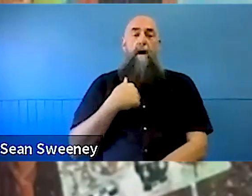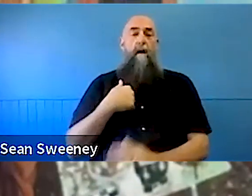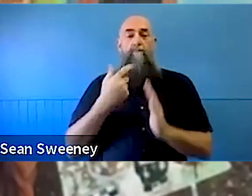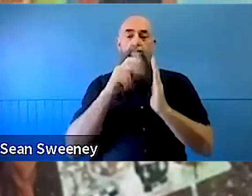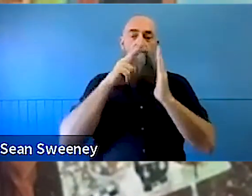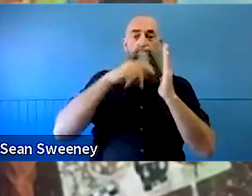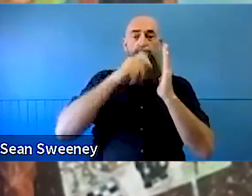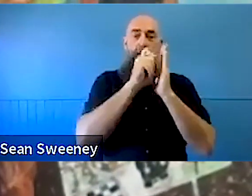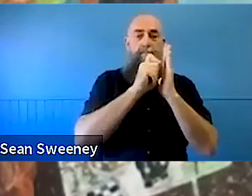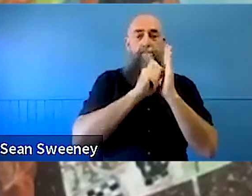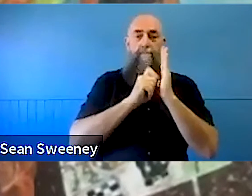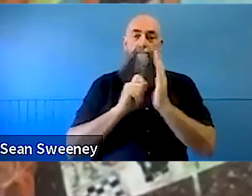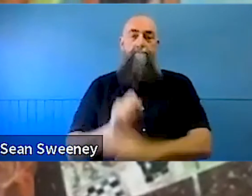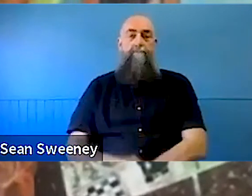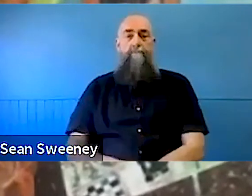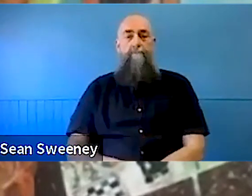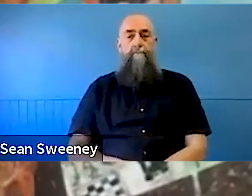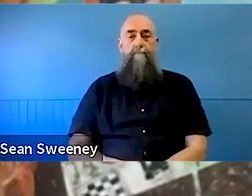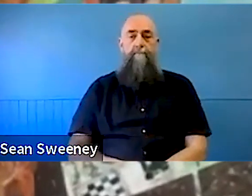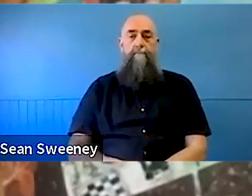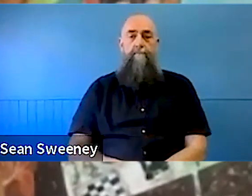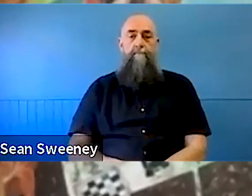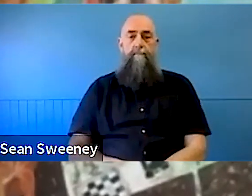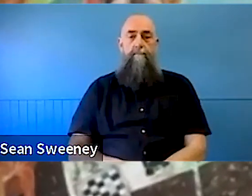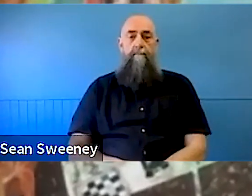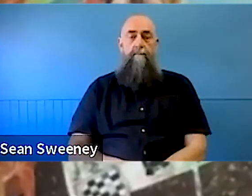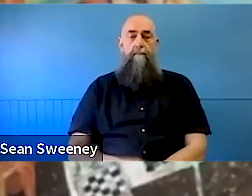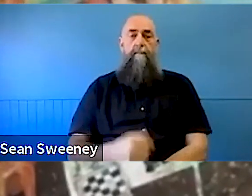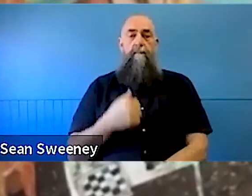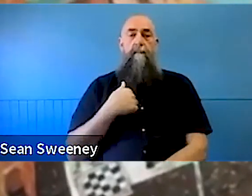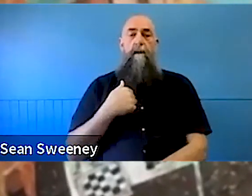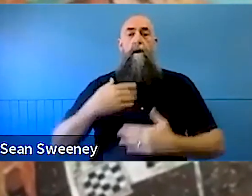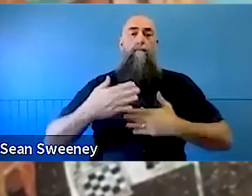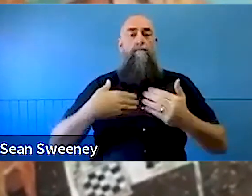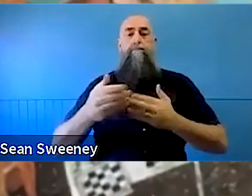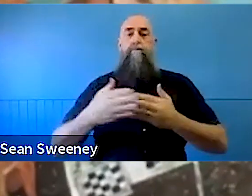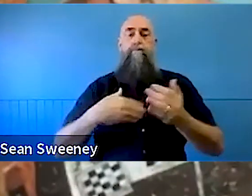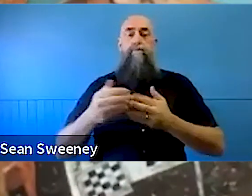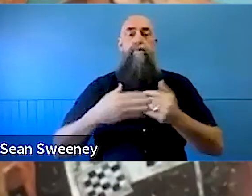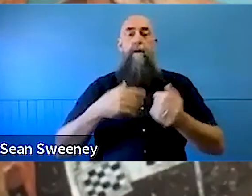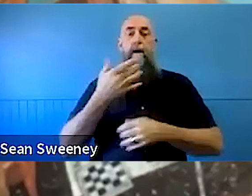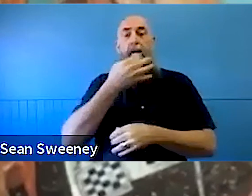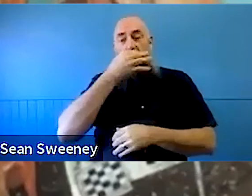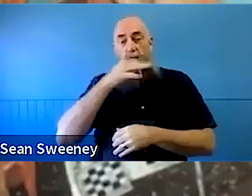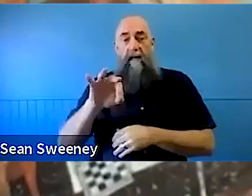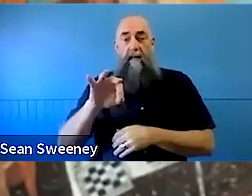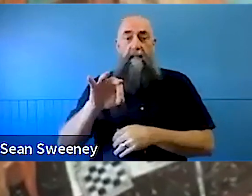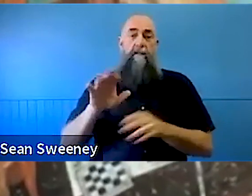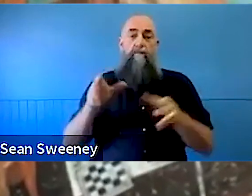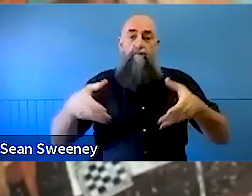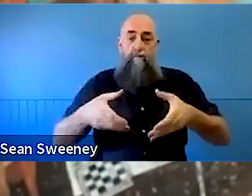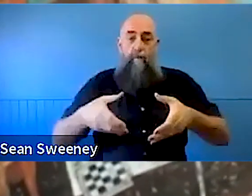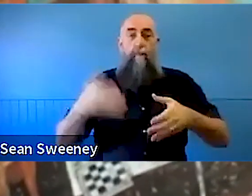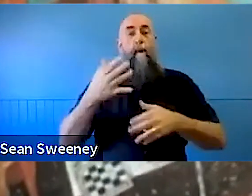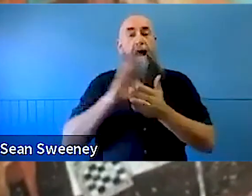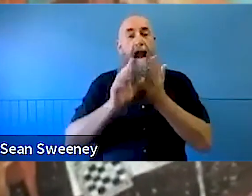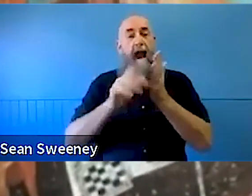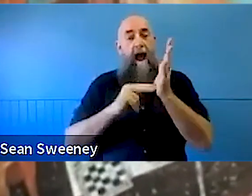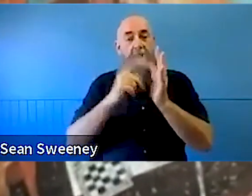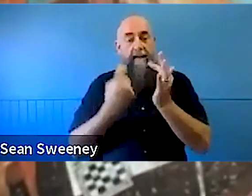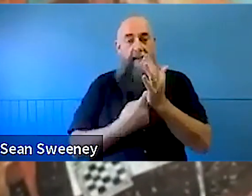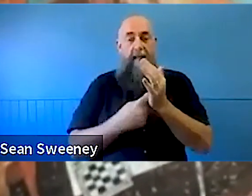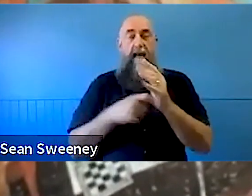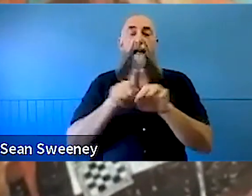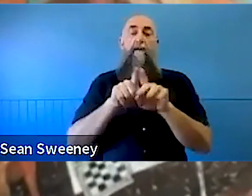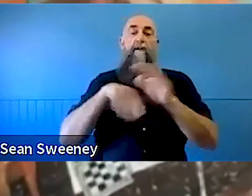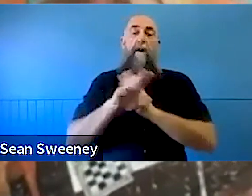I run a group, a free group in the central west of New South Wales for